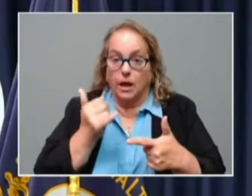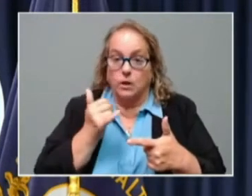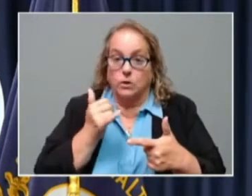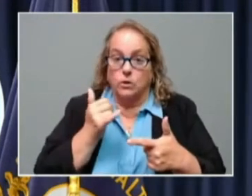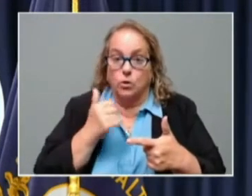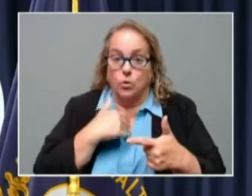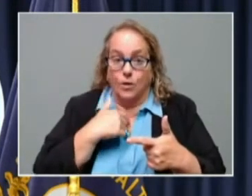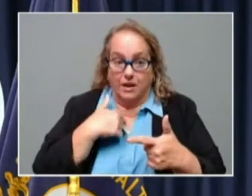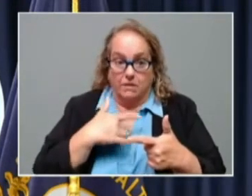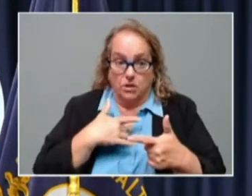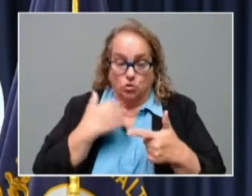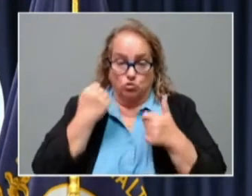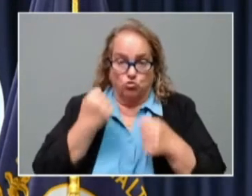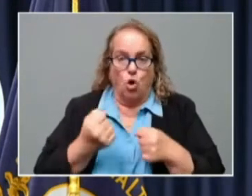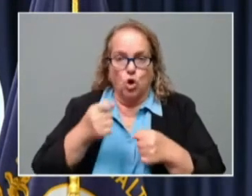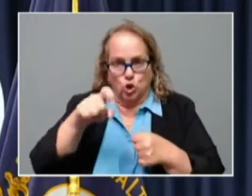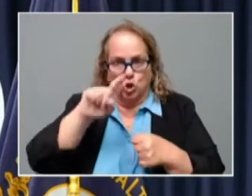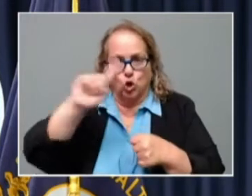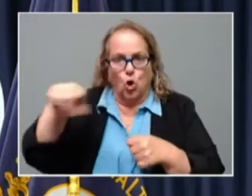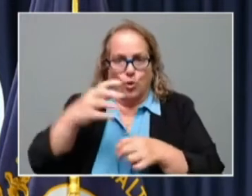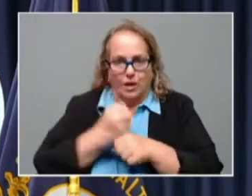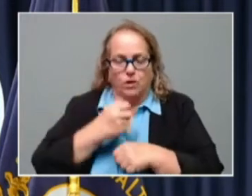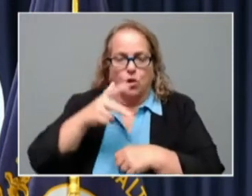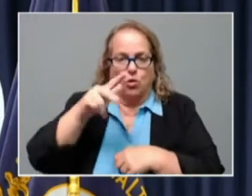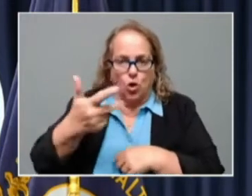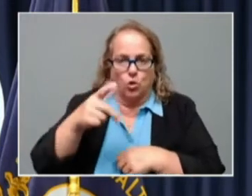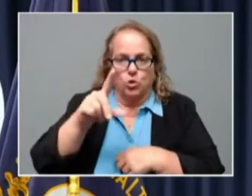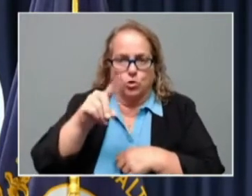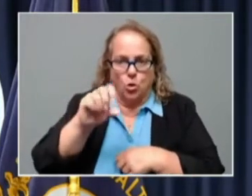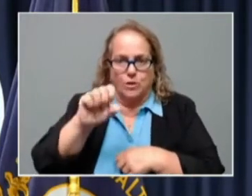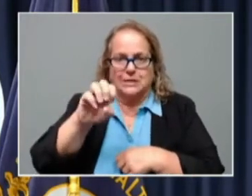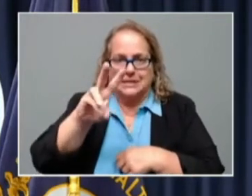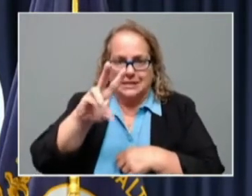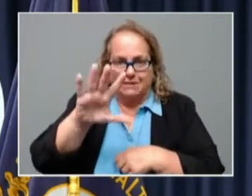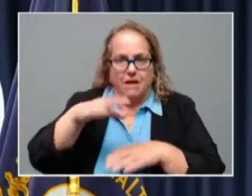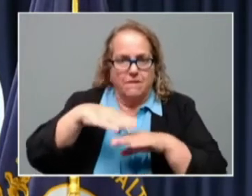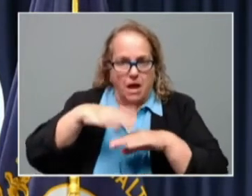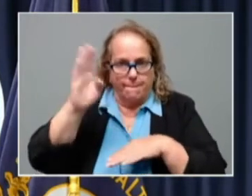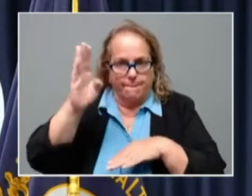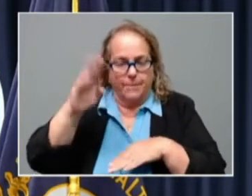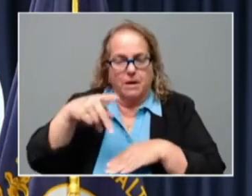you should go get the third dose 65 and up again Pfizer and spend six months